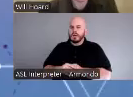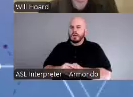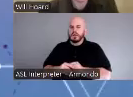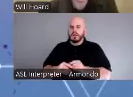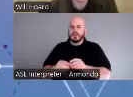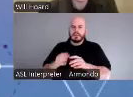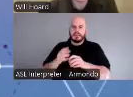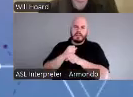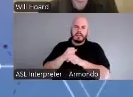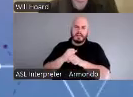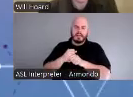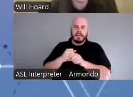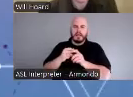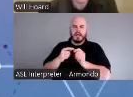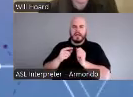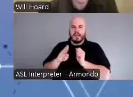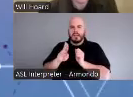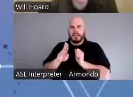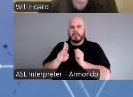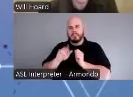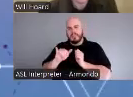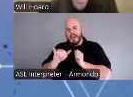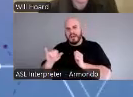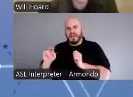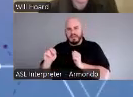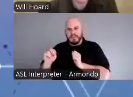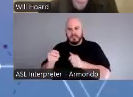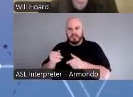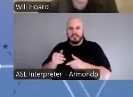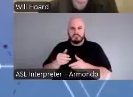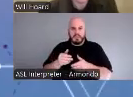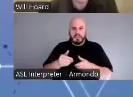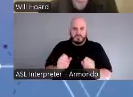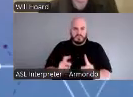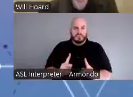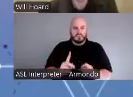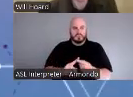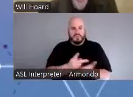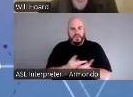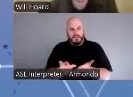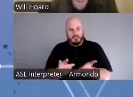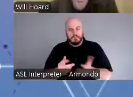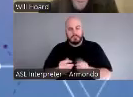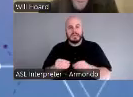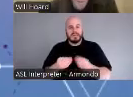giving them the opportunity to fail. It's like, we could give them the information